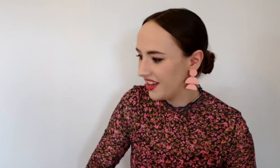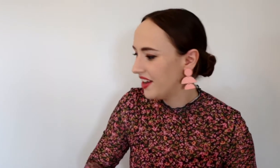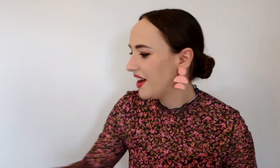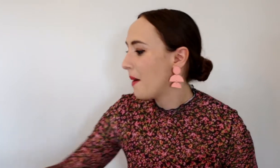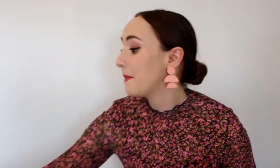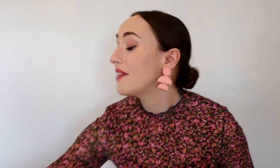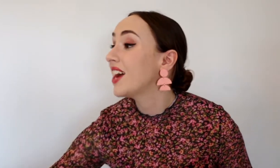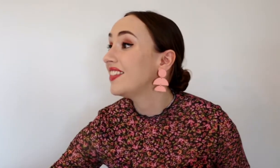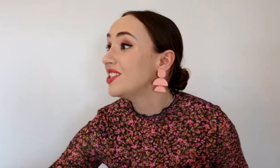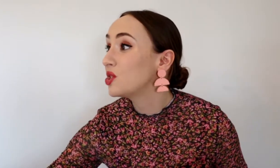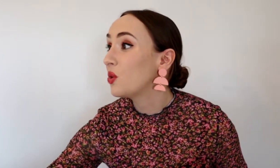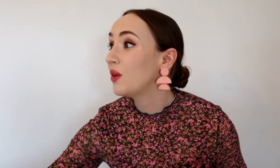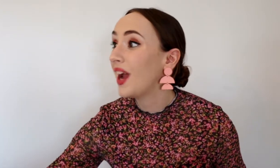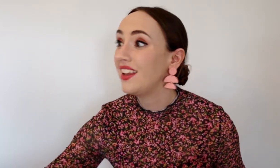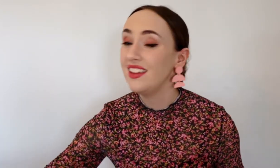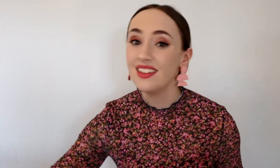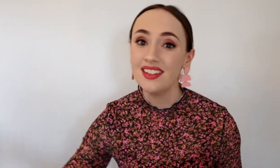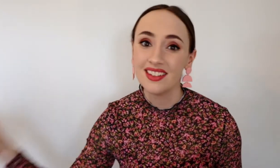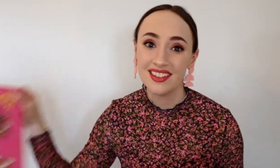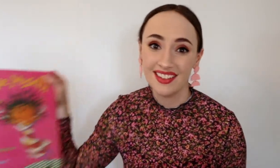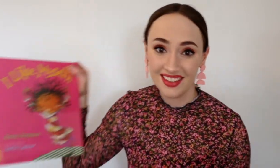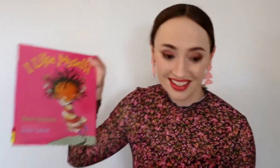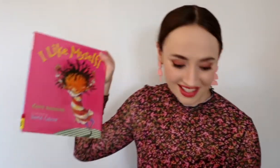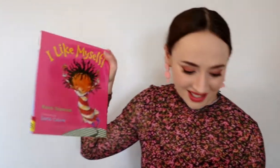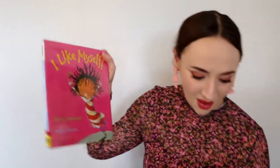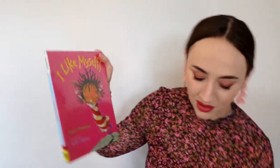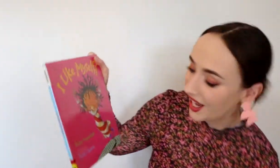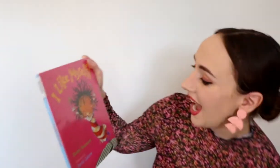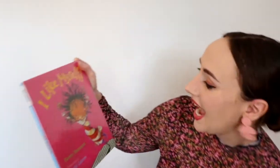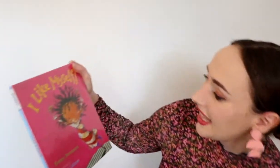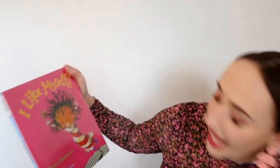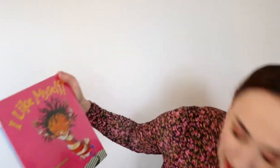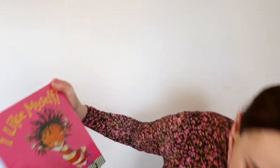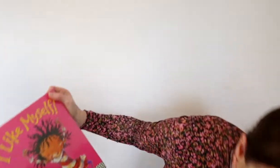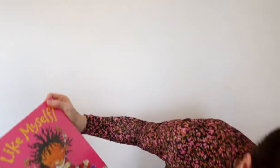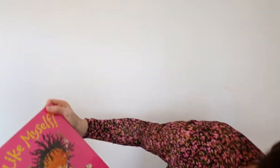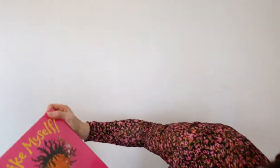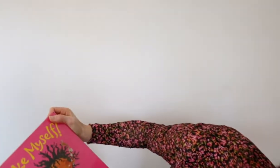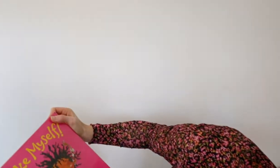I've got this story right here. It's called "I Like Myself".